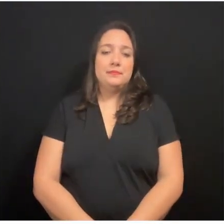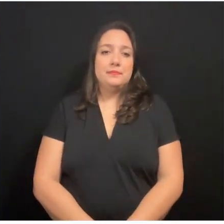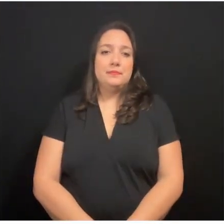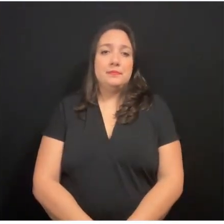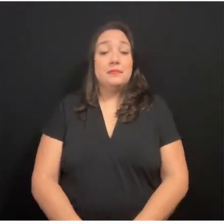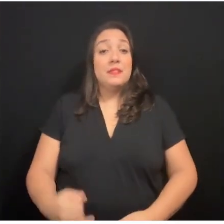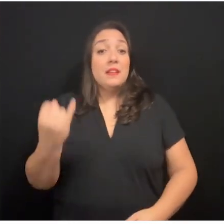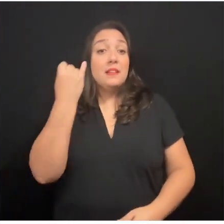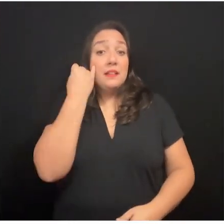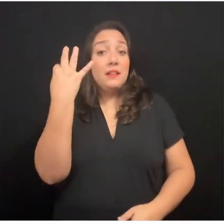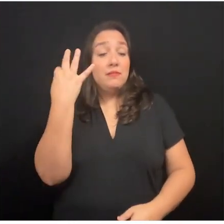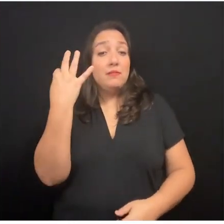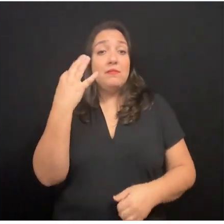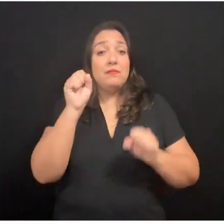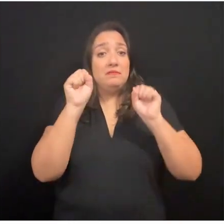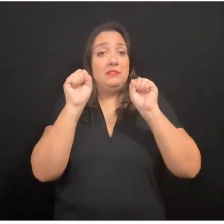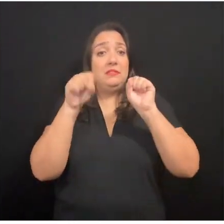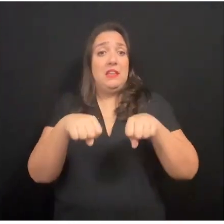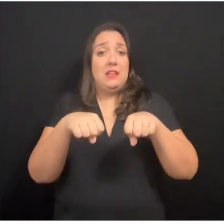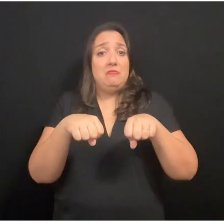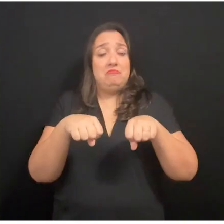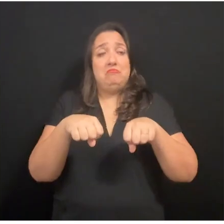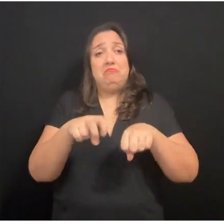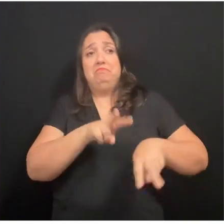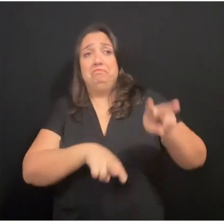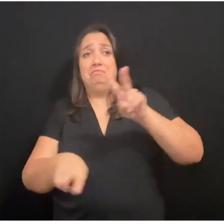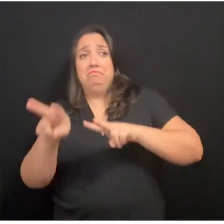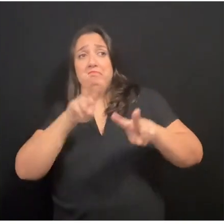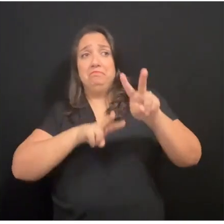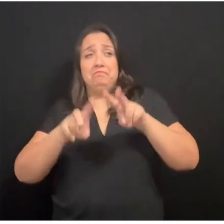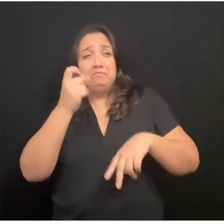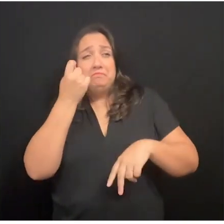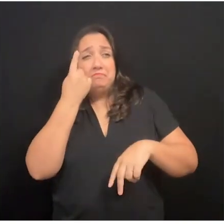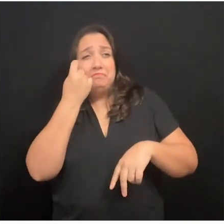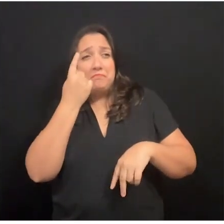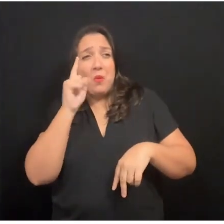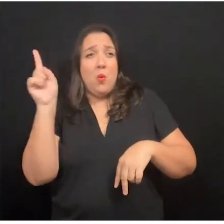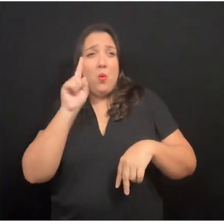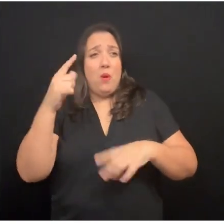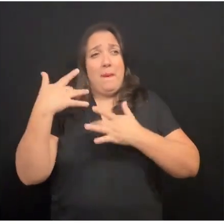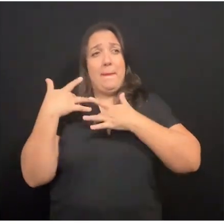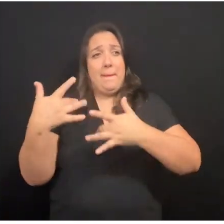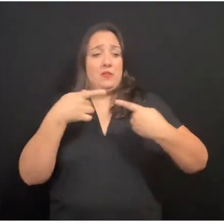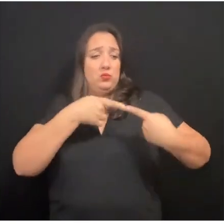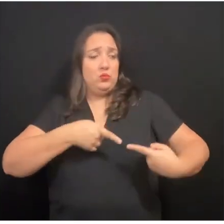And if we're able to understand where we tend to struggle or have trouble,